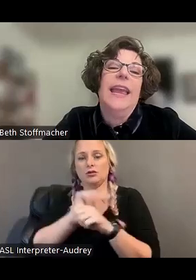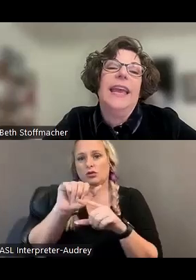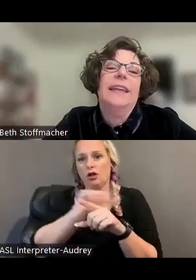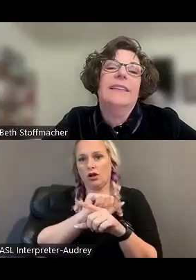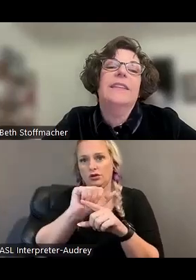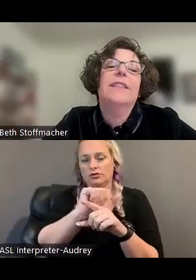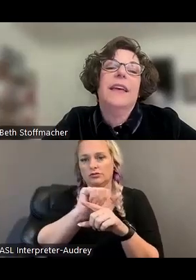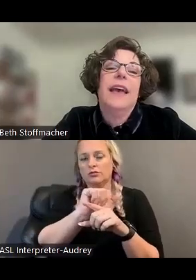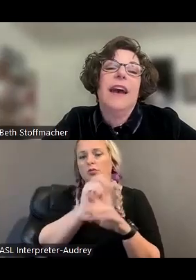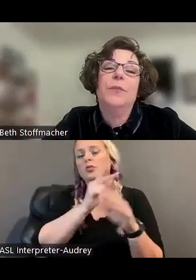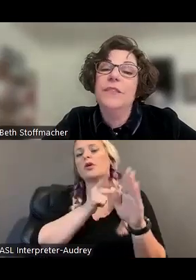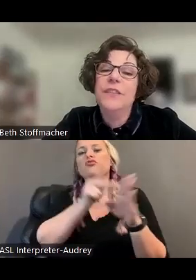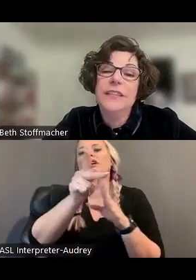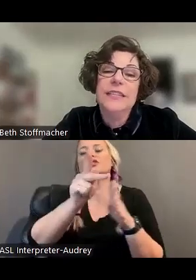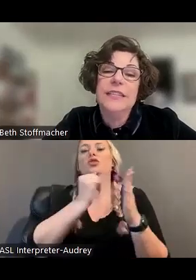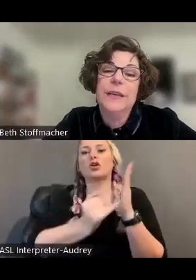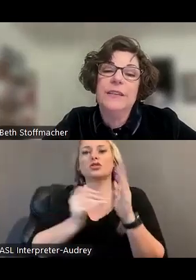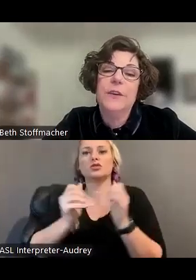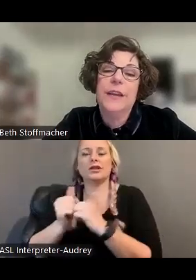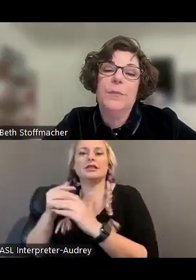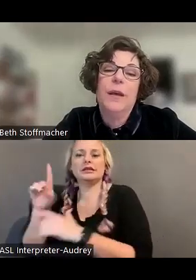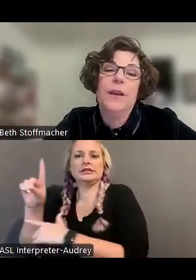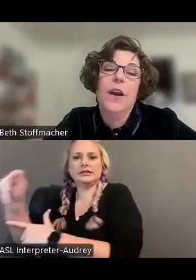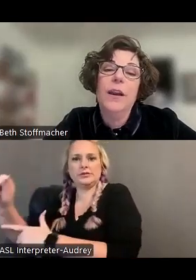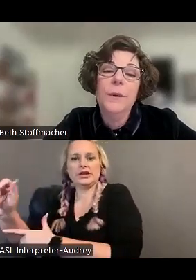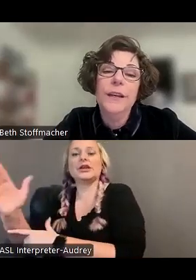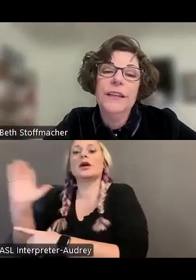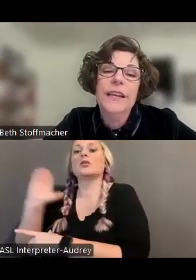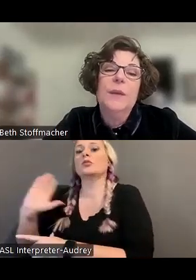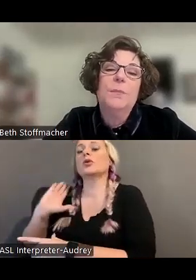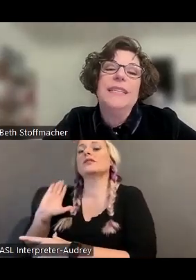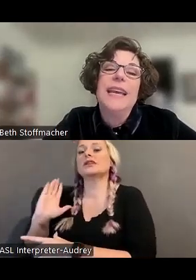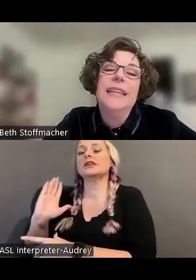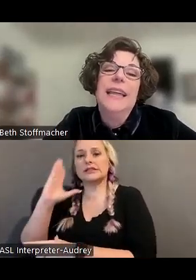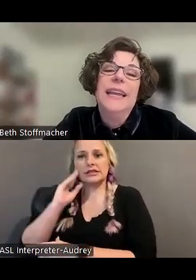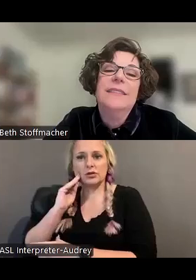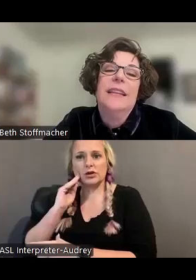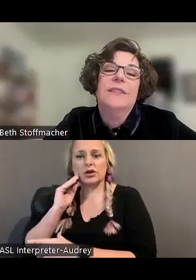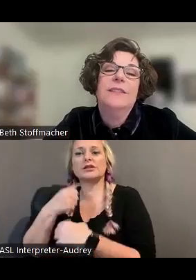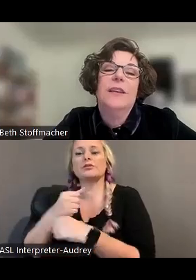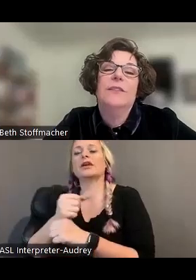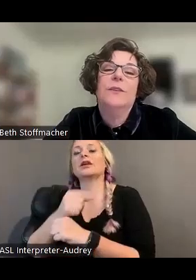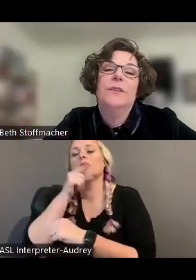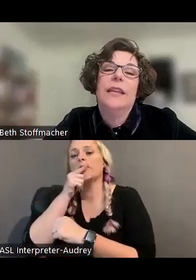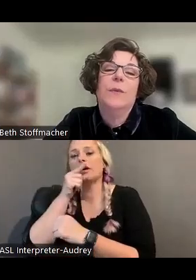and have previous experience creating public artwork, meet deadlines and associated with